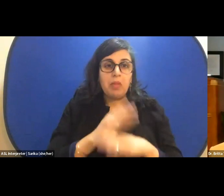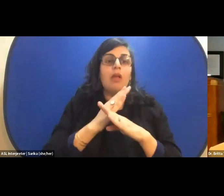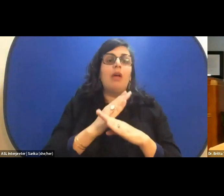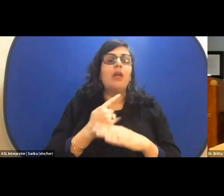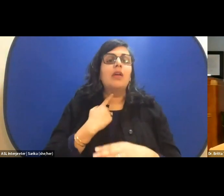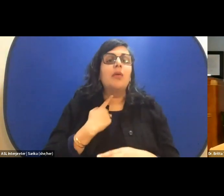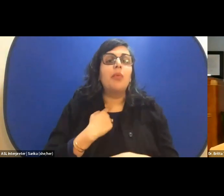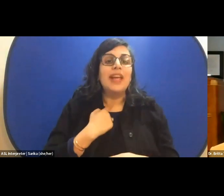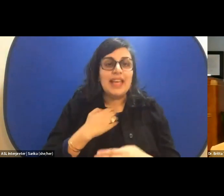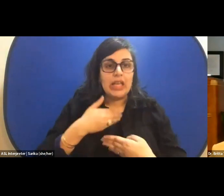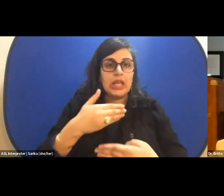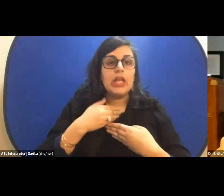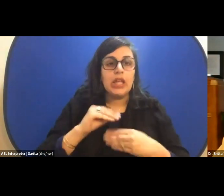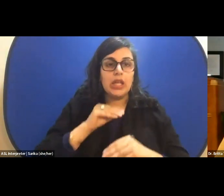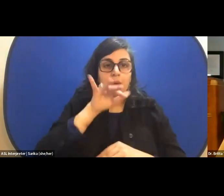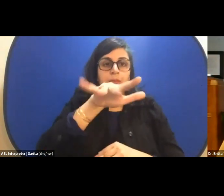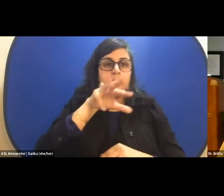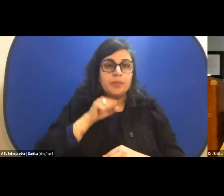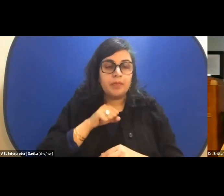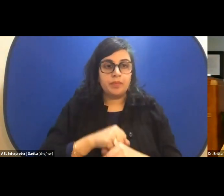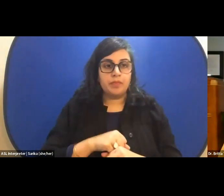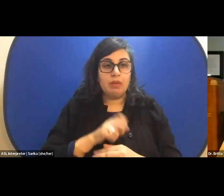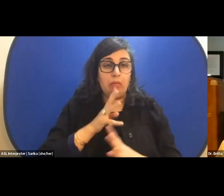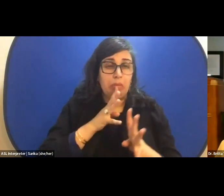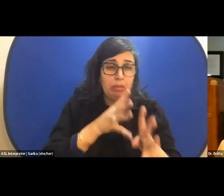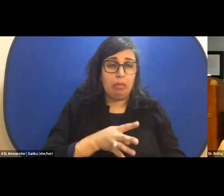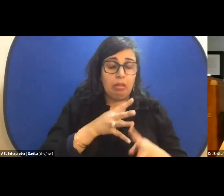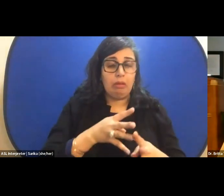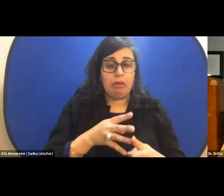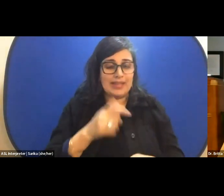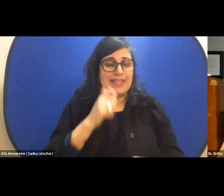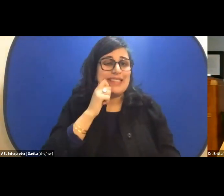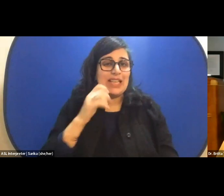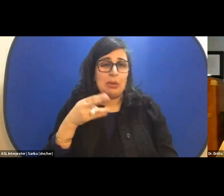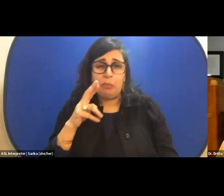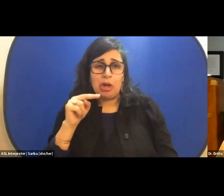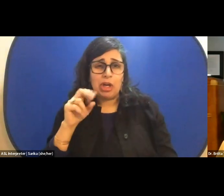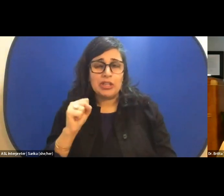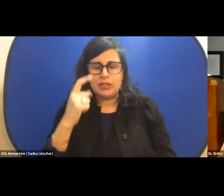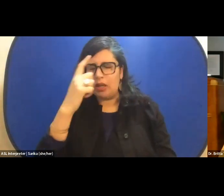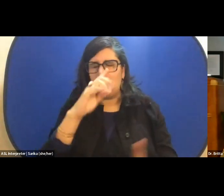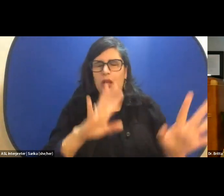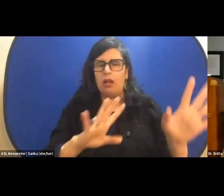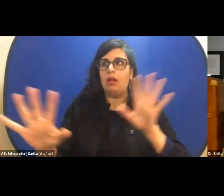a variety of ways. To cause burning of the eyes, nose, blocking